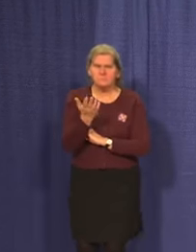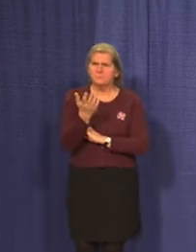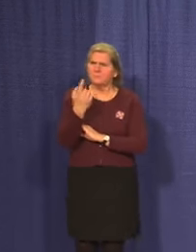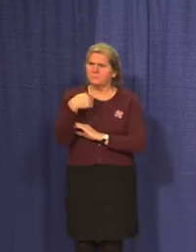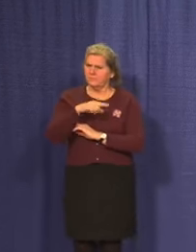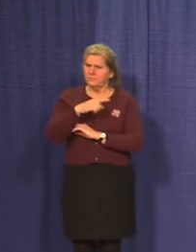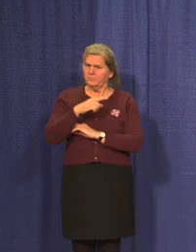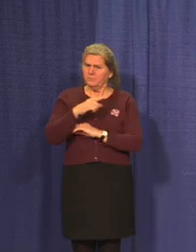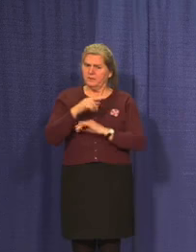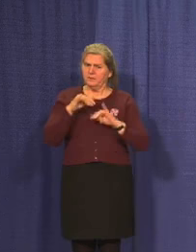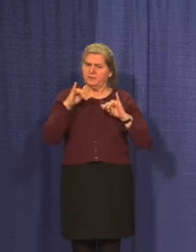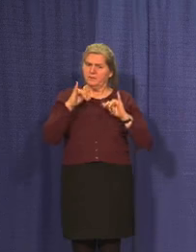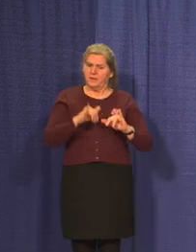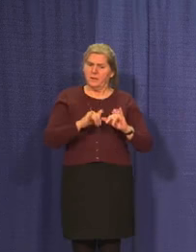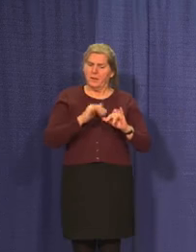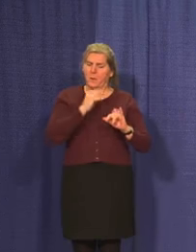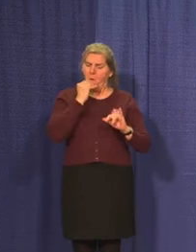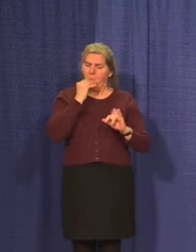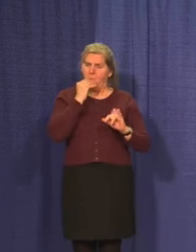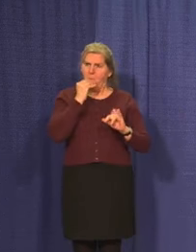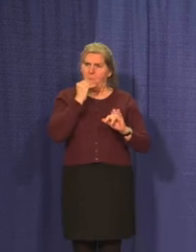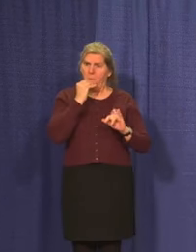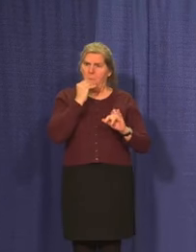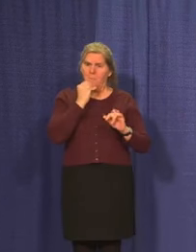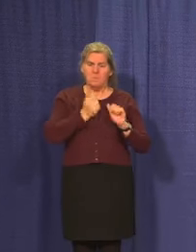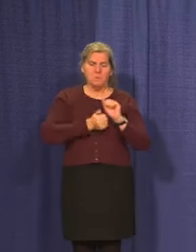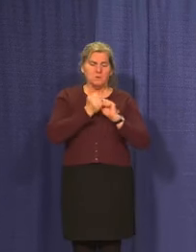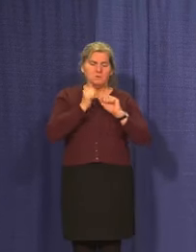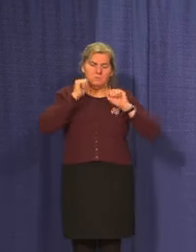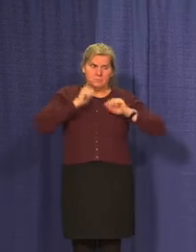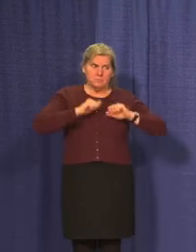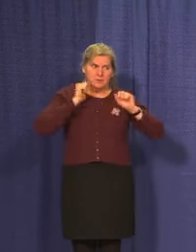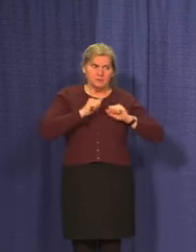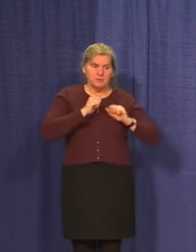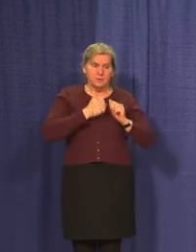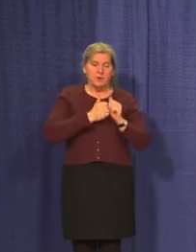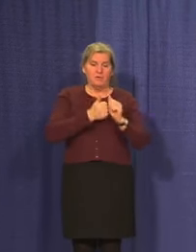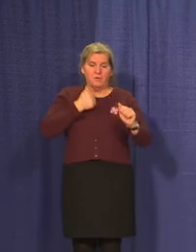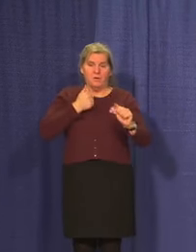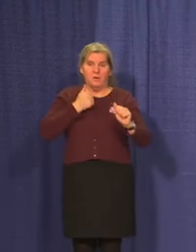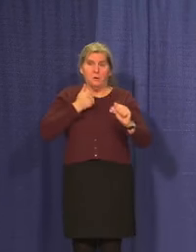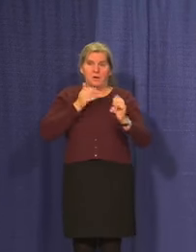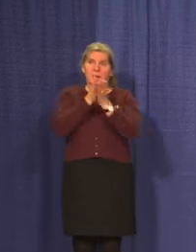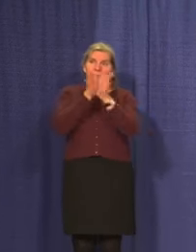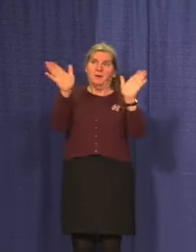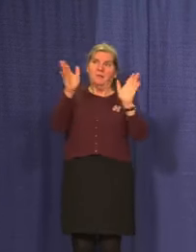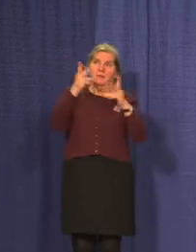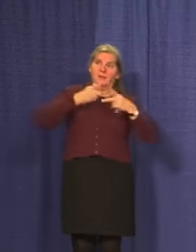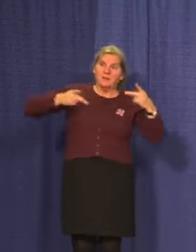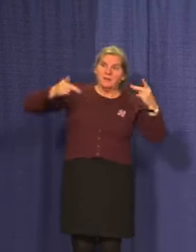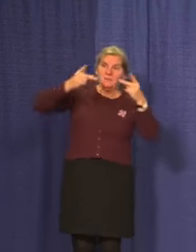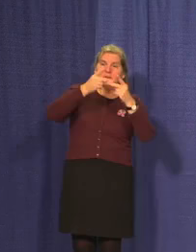POSSIBLE, TRYING TO AVOID GOING TO PUBLIC PLACES, AND COMMERCE.